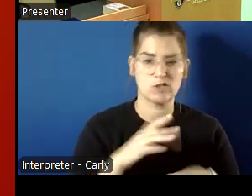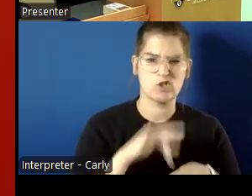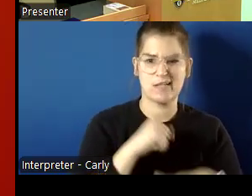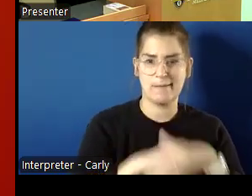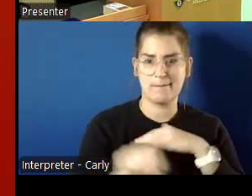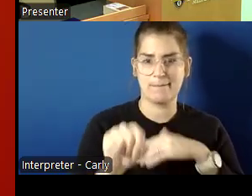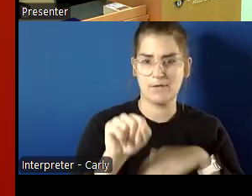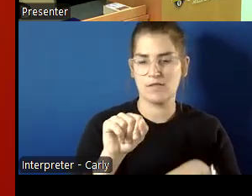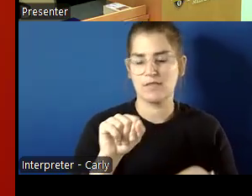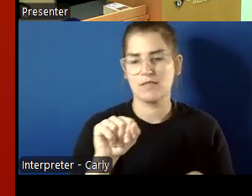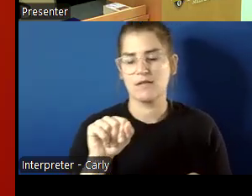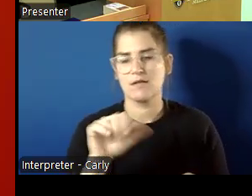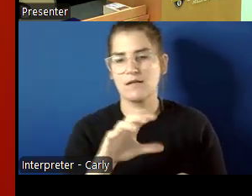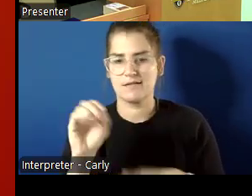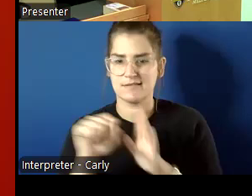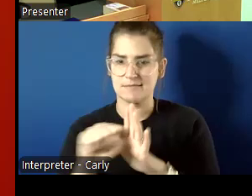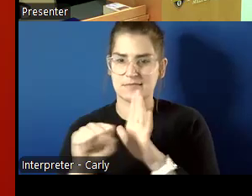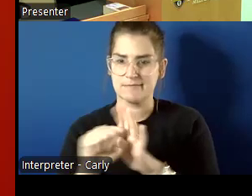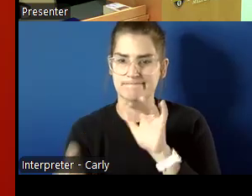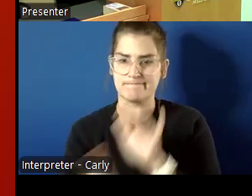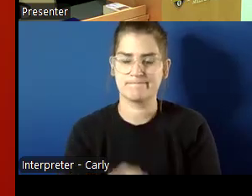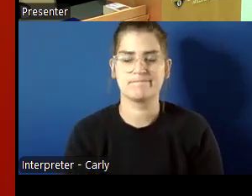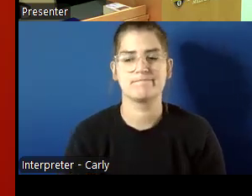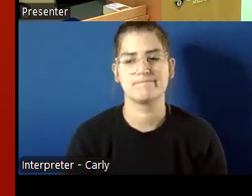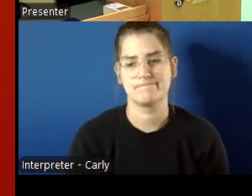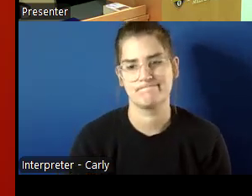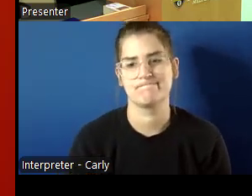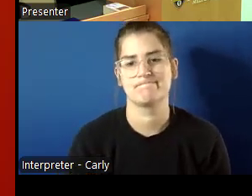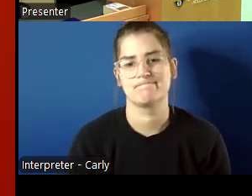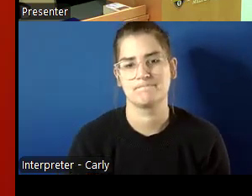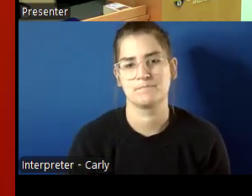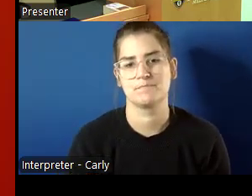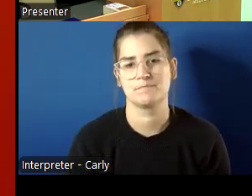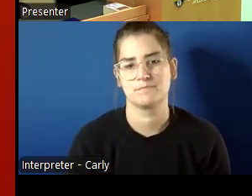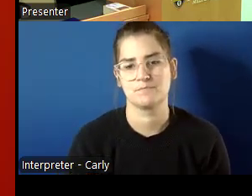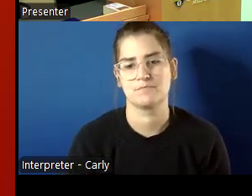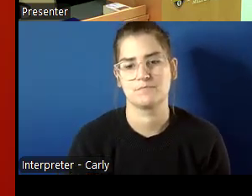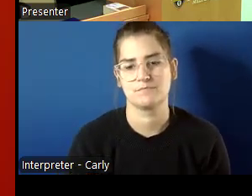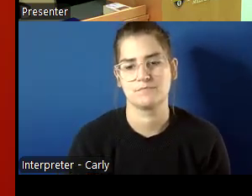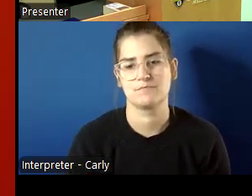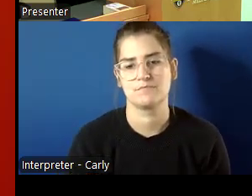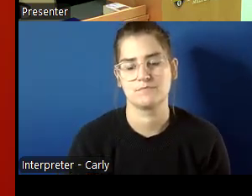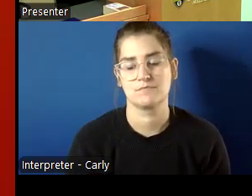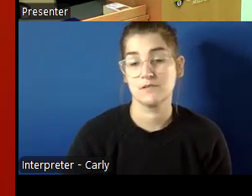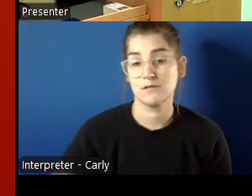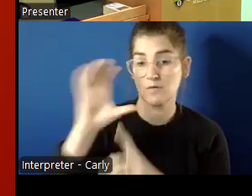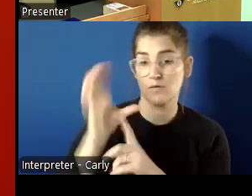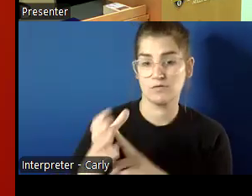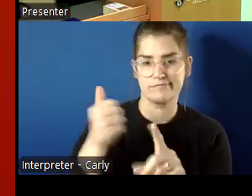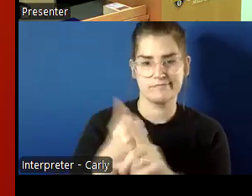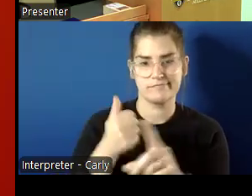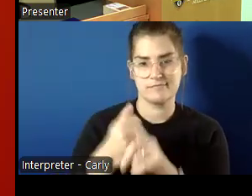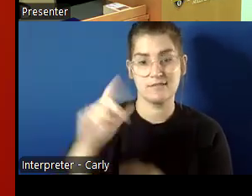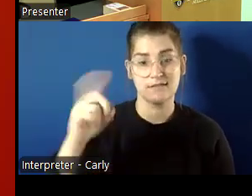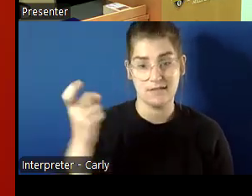kinds of uh symptom presentations. We've got to know that culture is diagnostic context. And